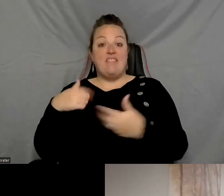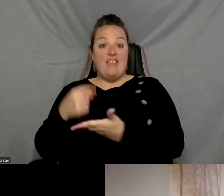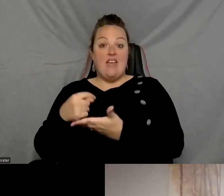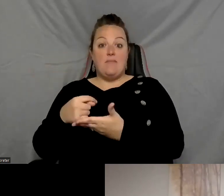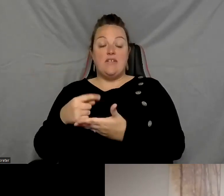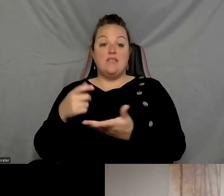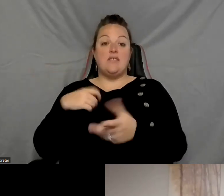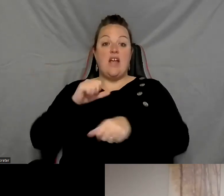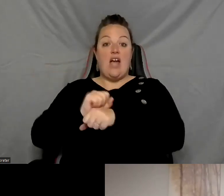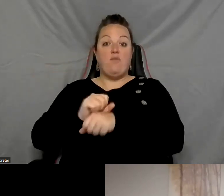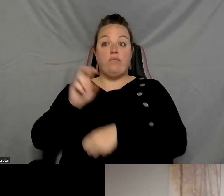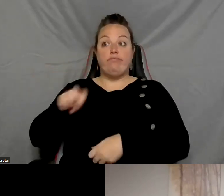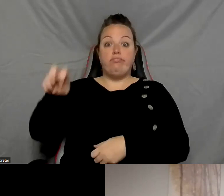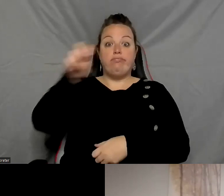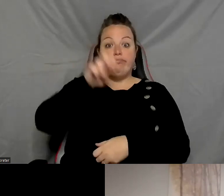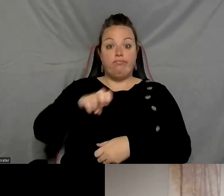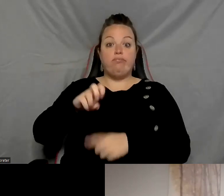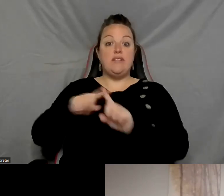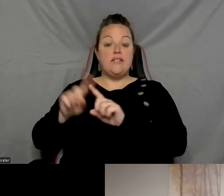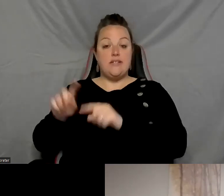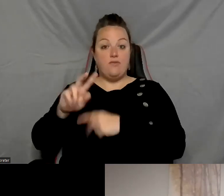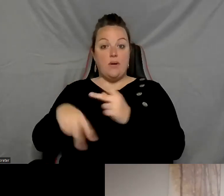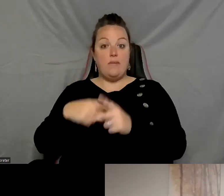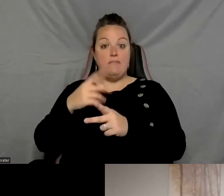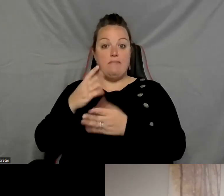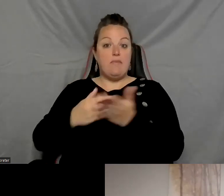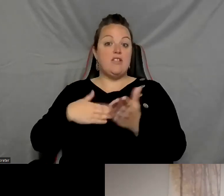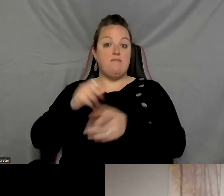assignments in the state at different points. I've worked in Rutland in the Burlington area